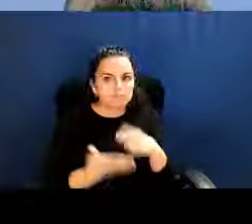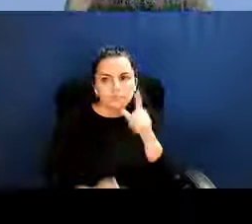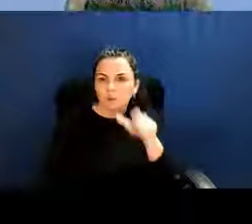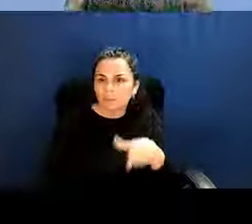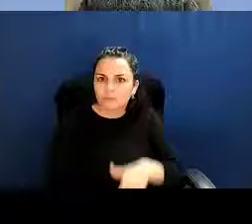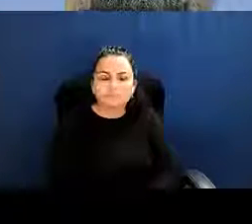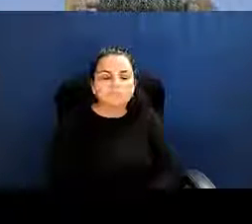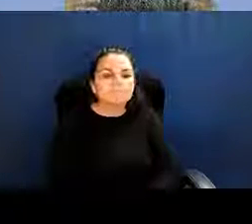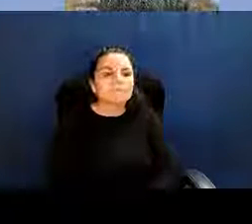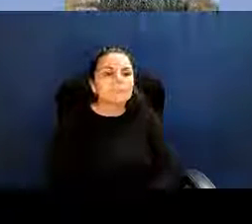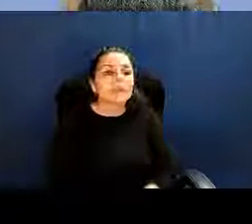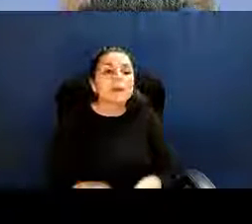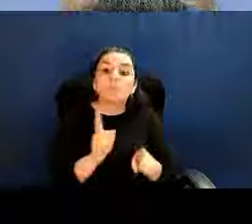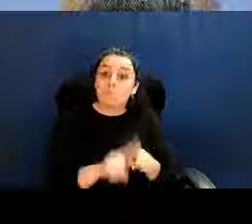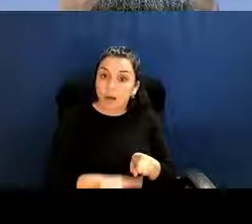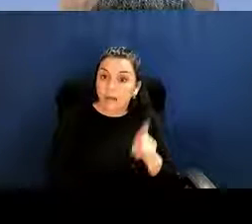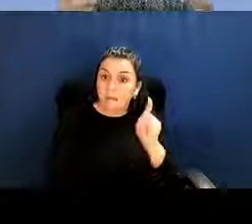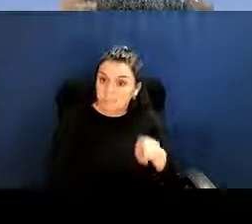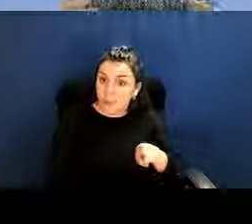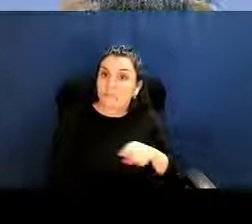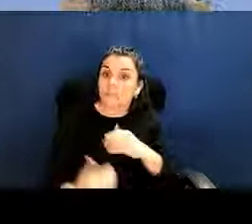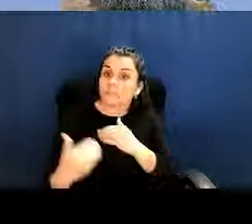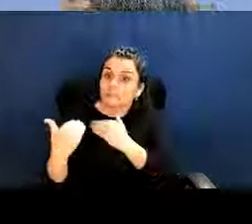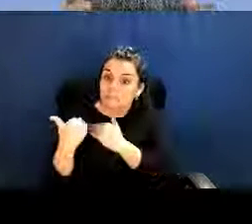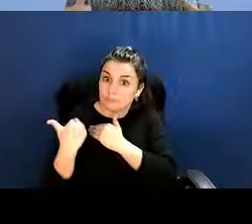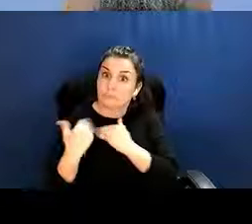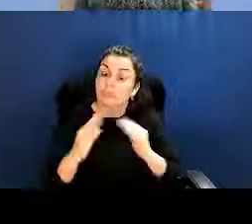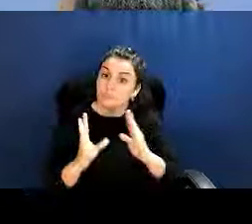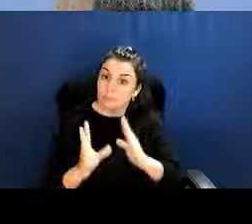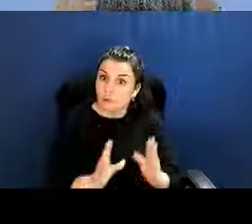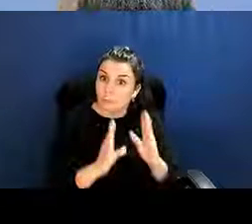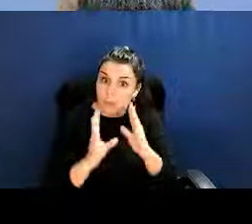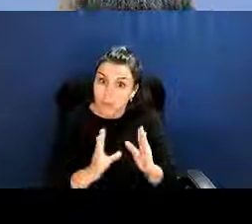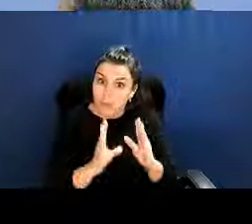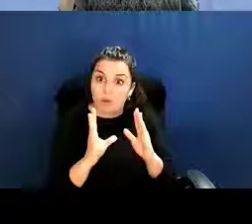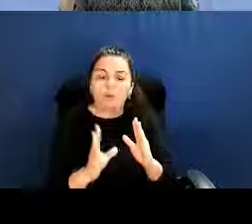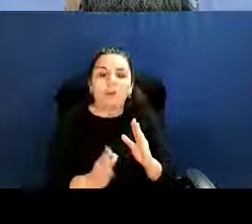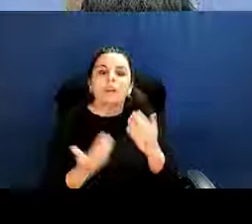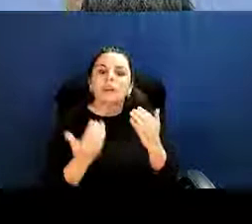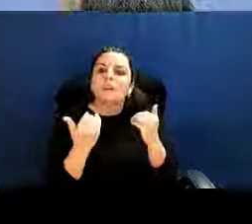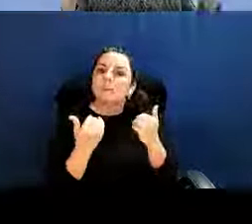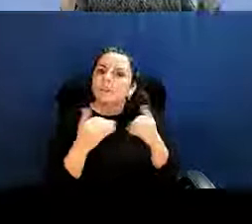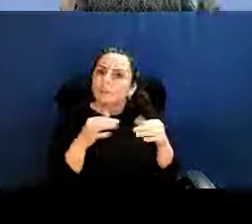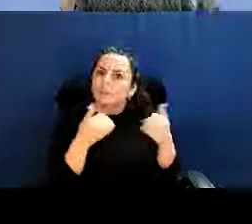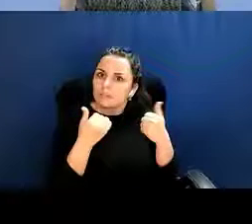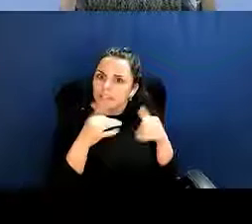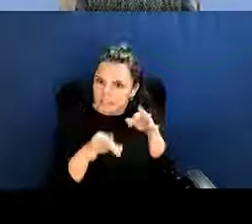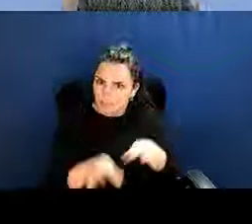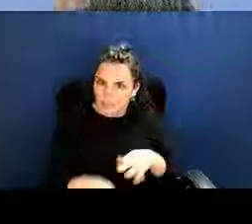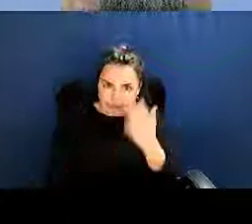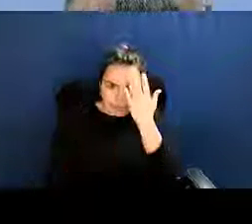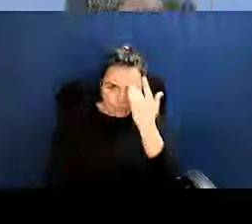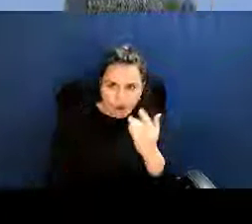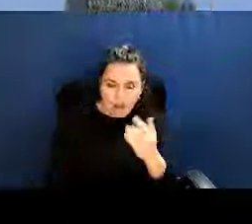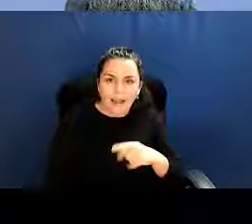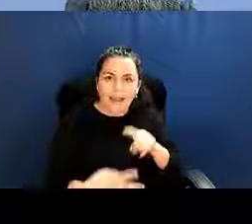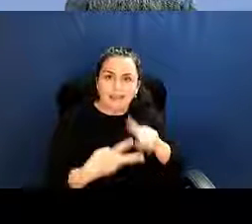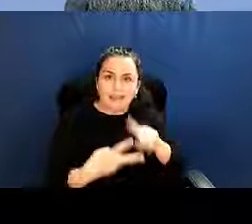But be prepared to provide justification as to why you checked that this is not human subjects research.